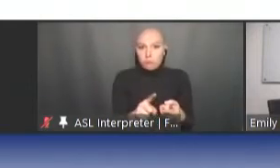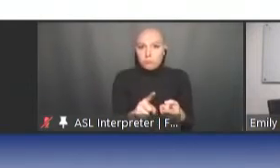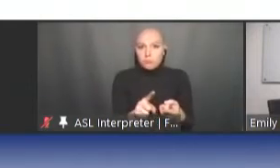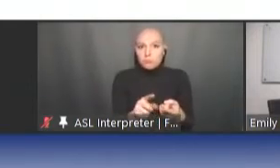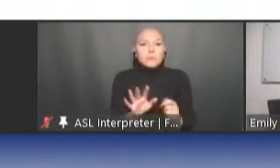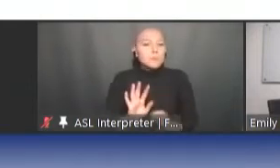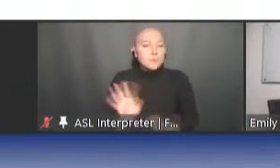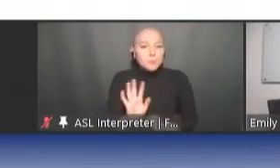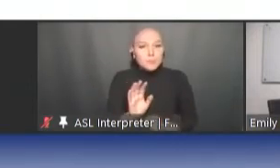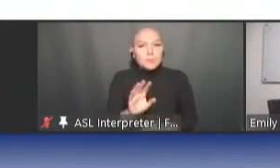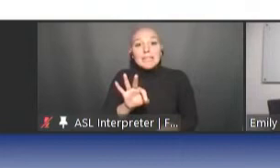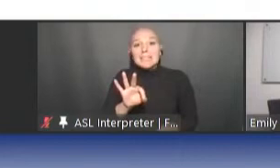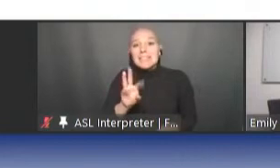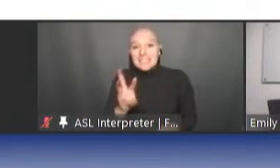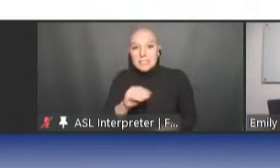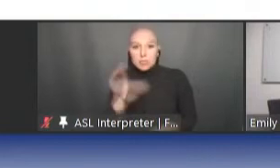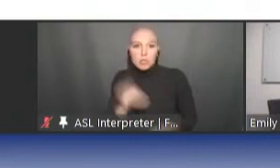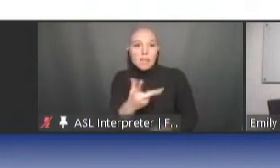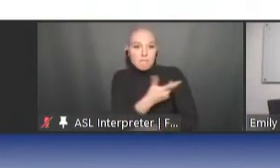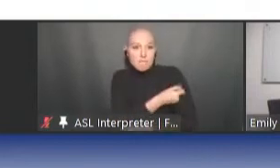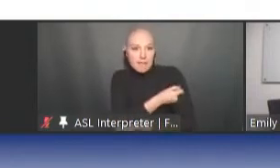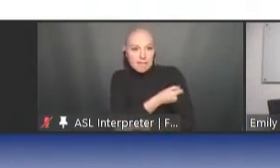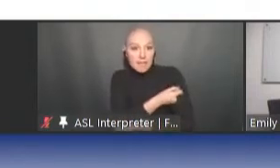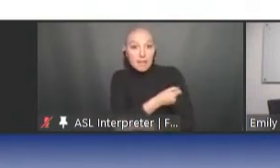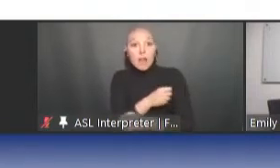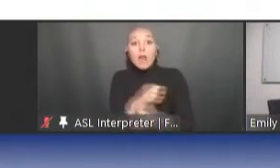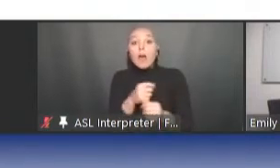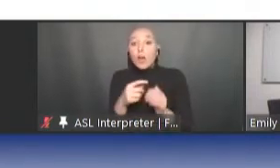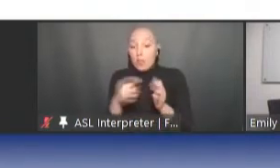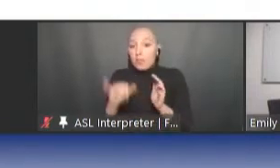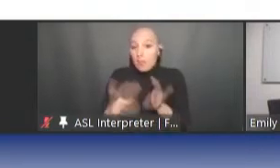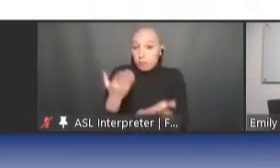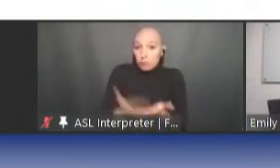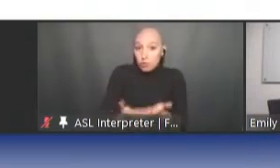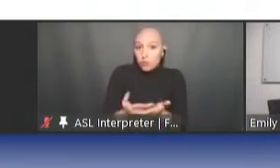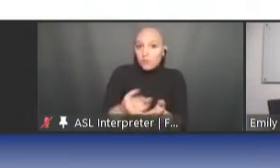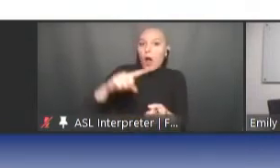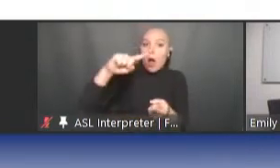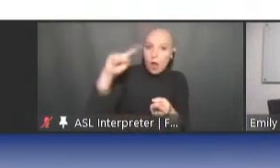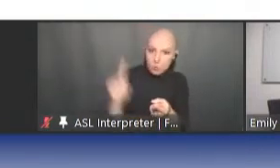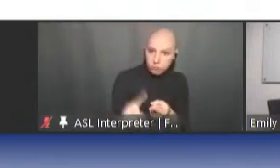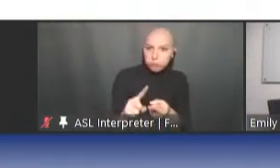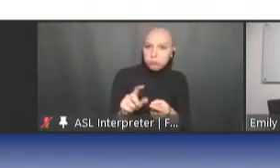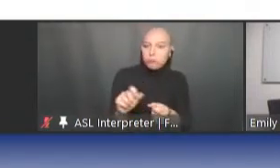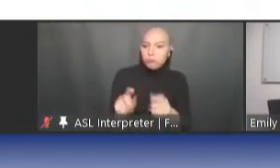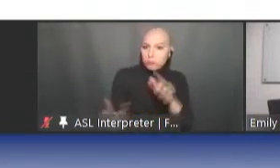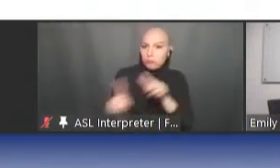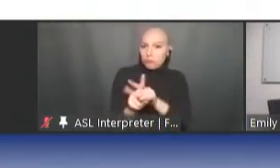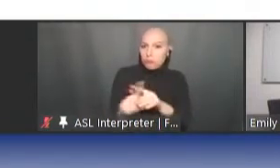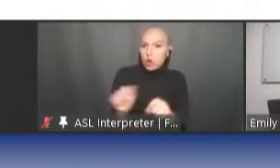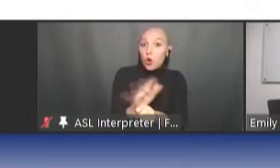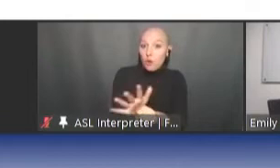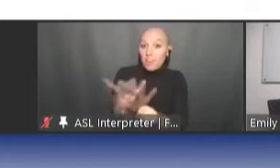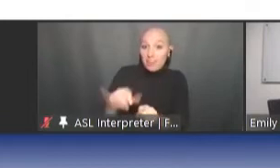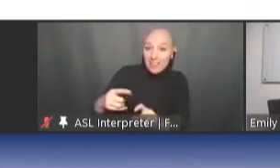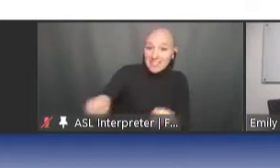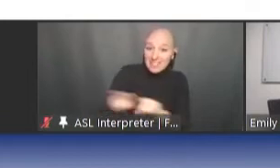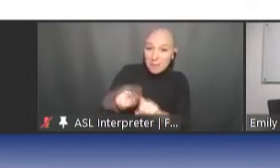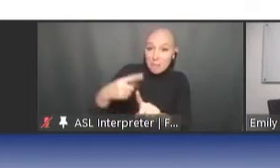As the U.S. attempts to get more of the population up to date on COVID-19 vaccinations, I hope that individual firms, as well as policymakers, will consider workplace policies